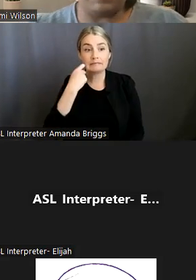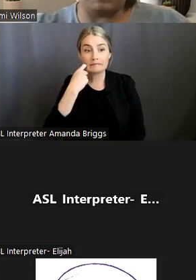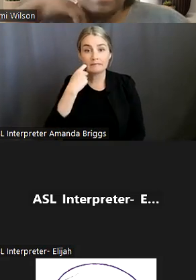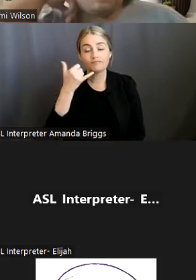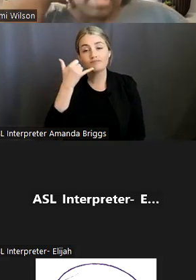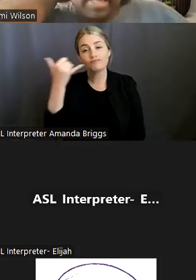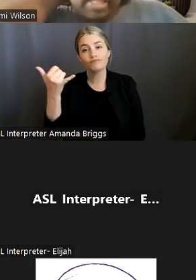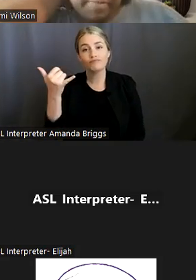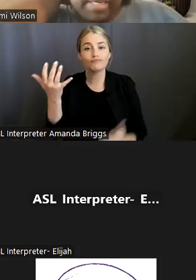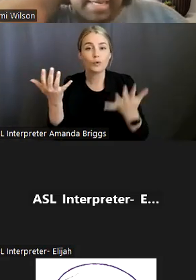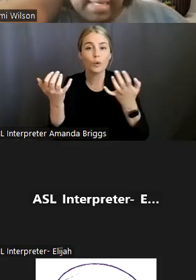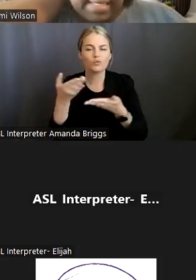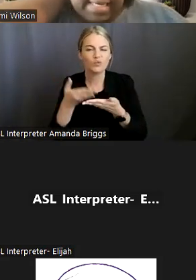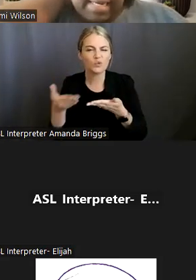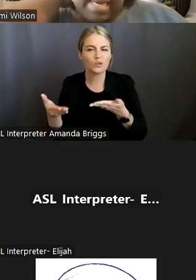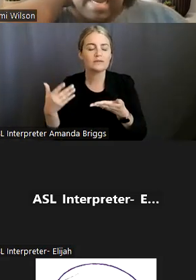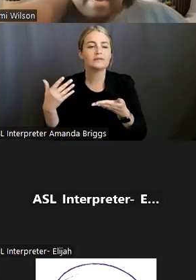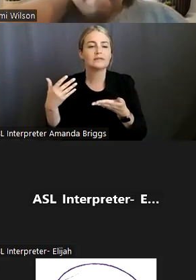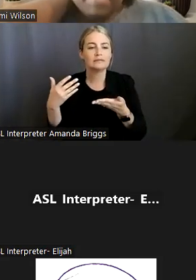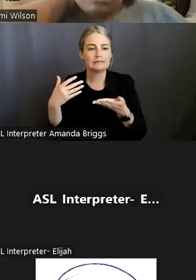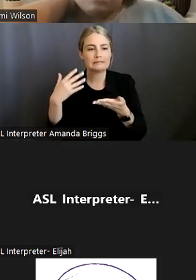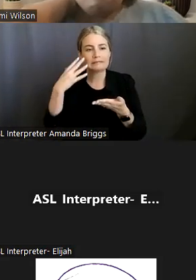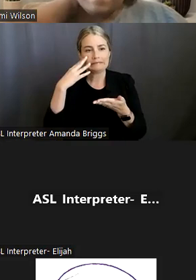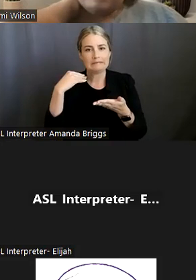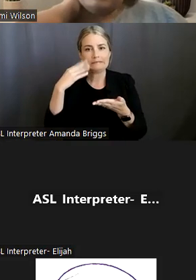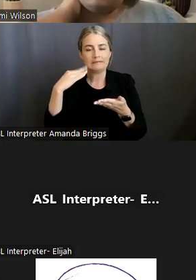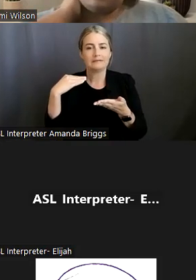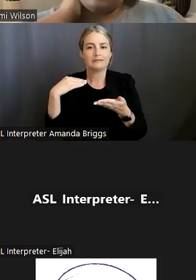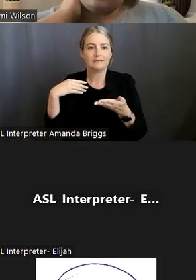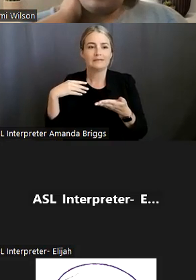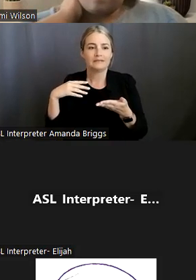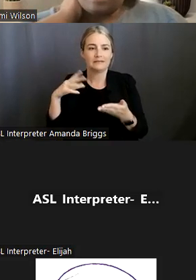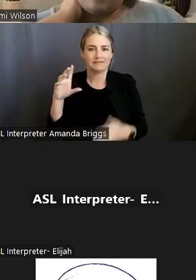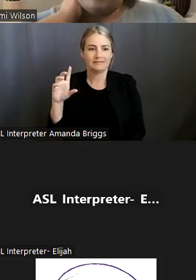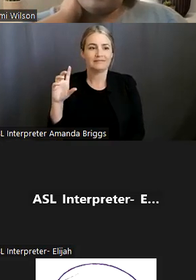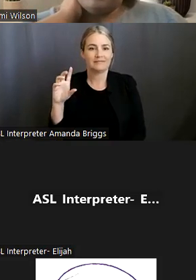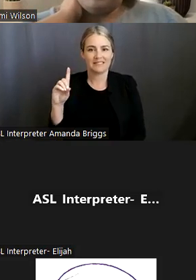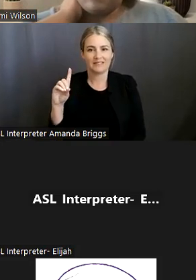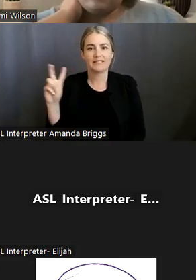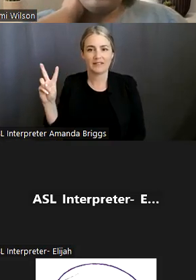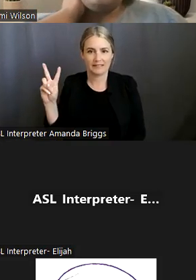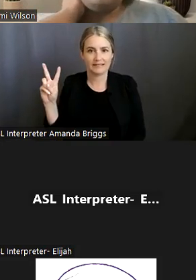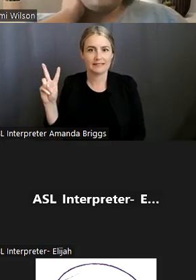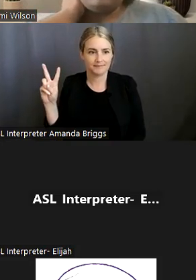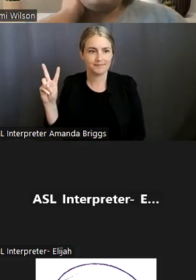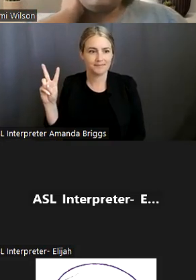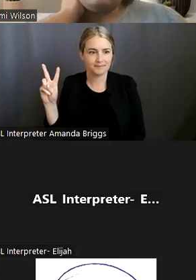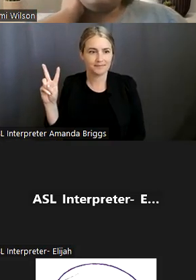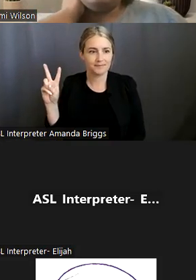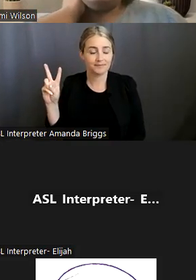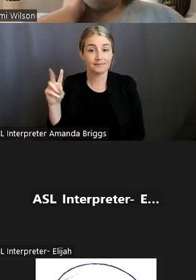after experiencing physical violence from her current partner. Kelly shares that